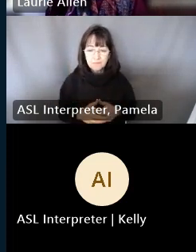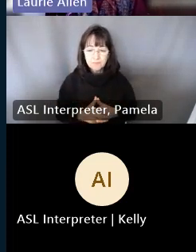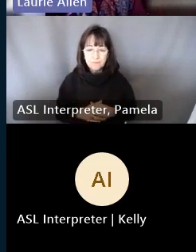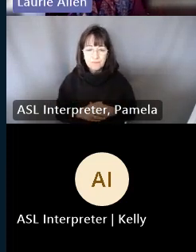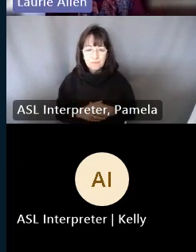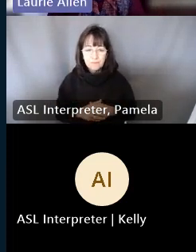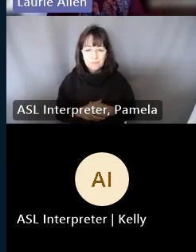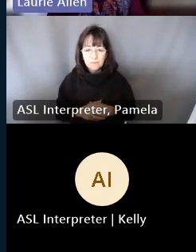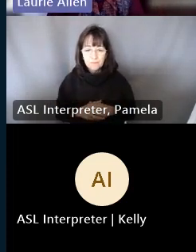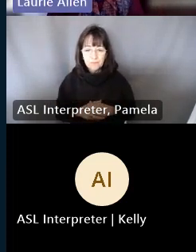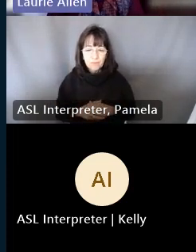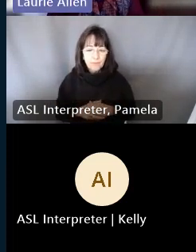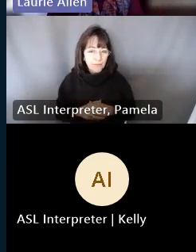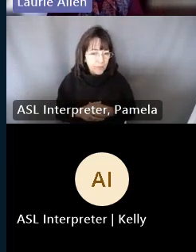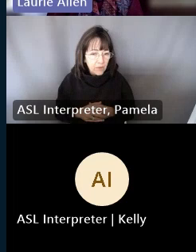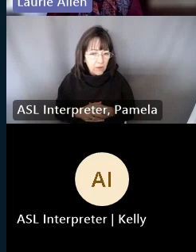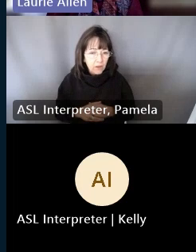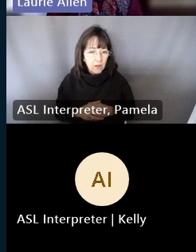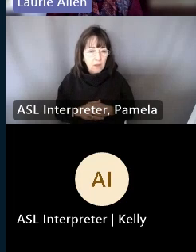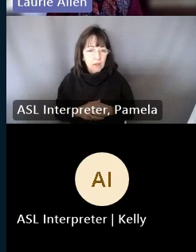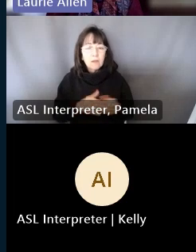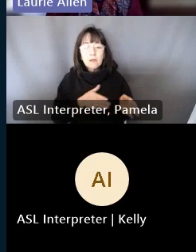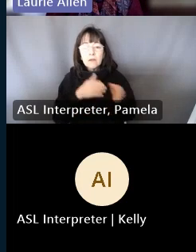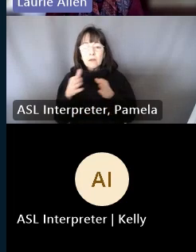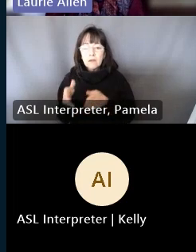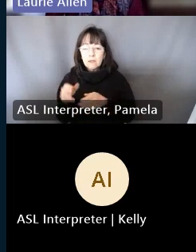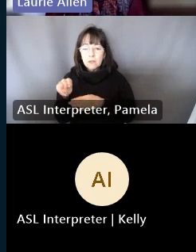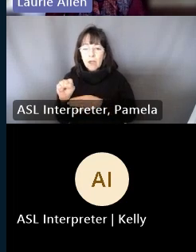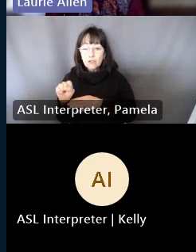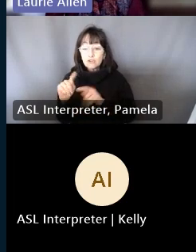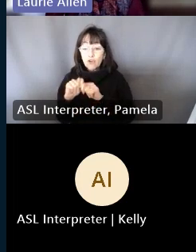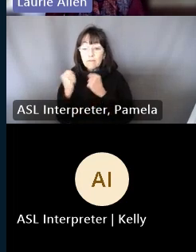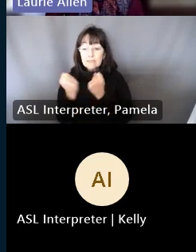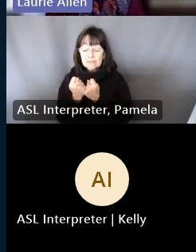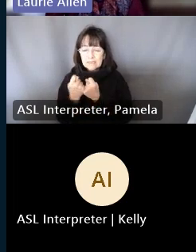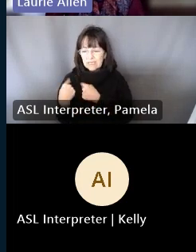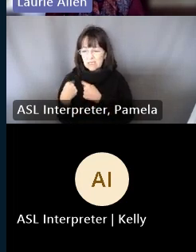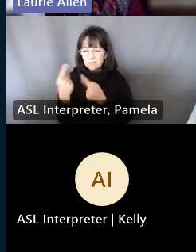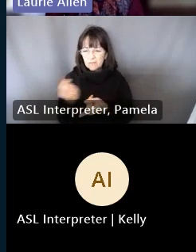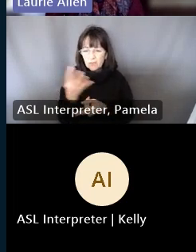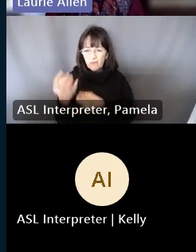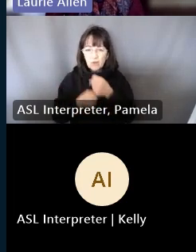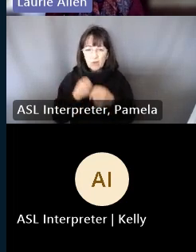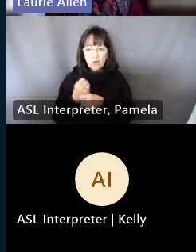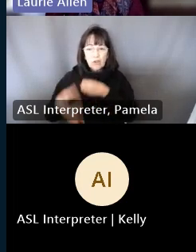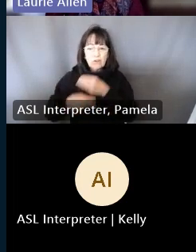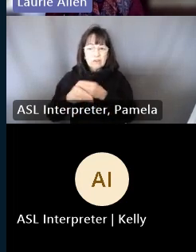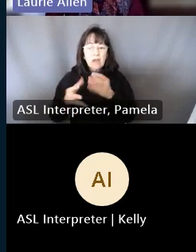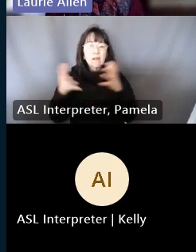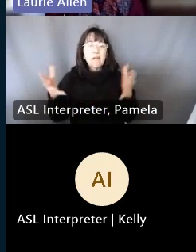Moving over into Teams. Over the past couple of years, we've added a lot of additional accessibility features into Teams,